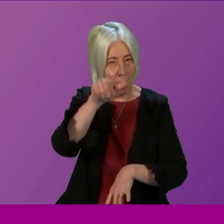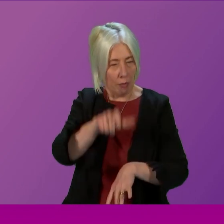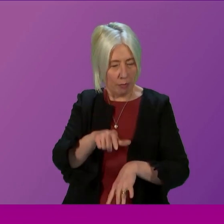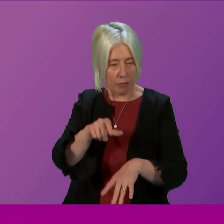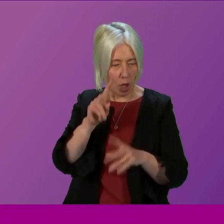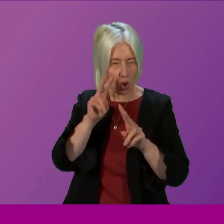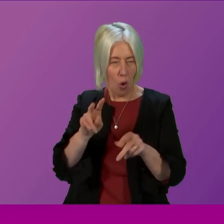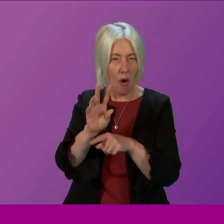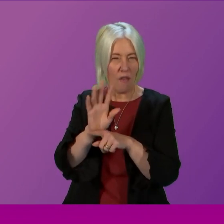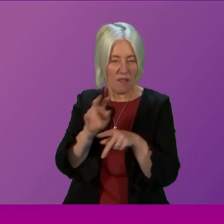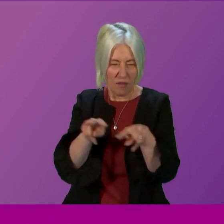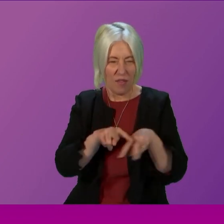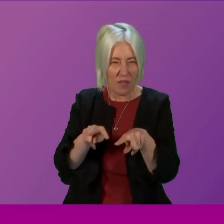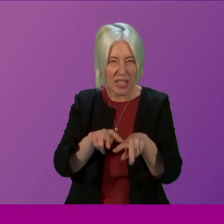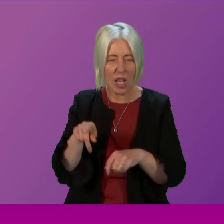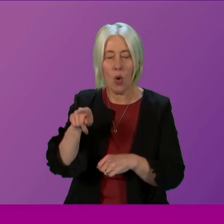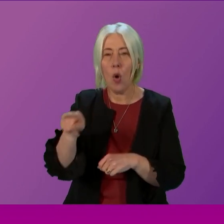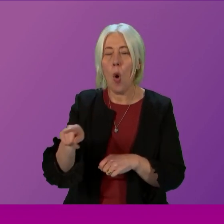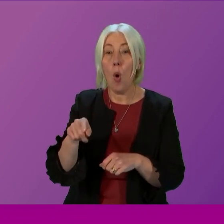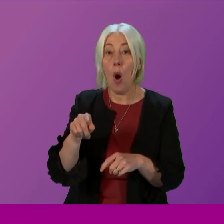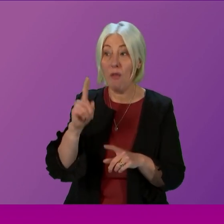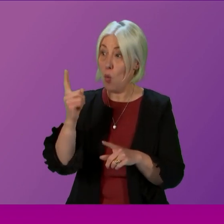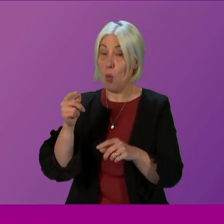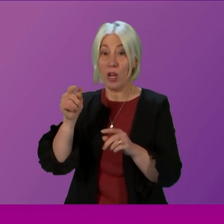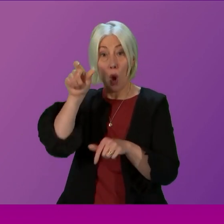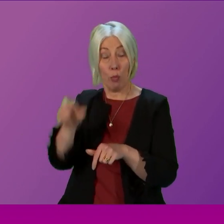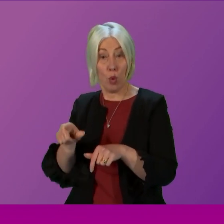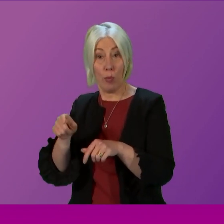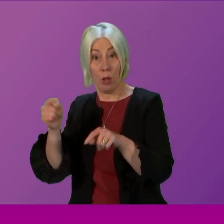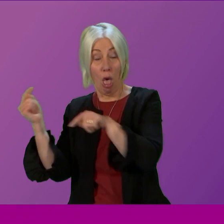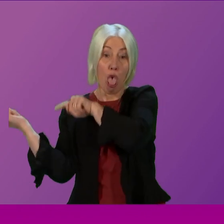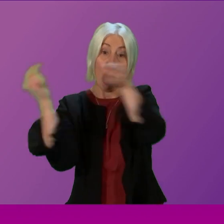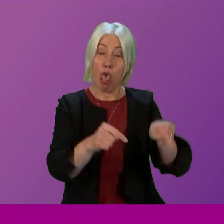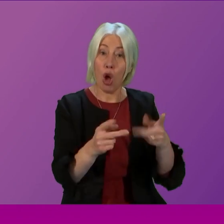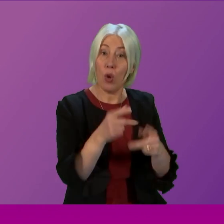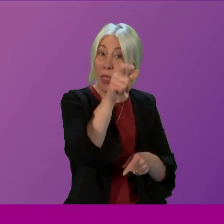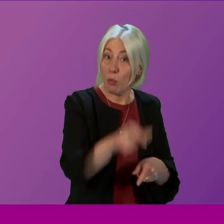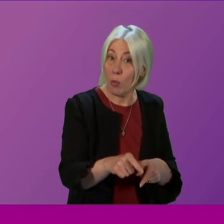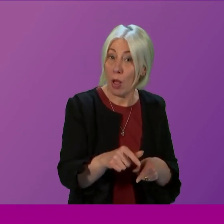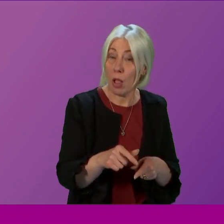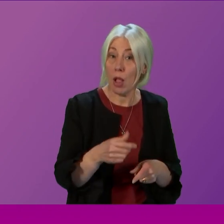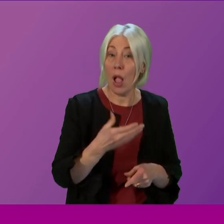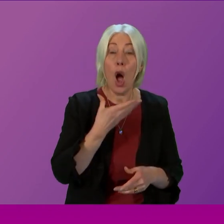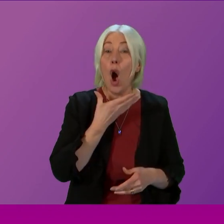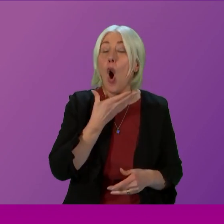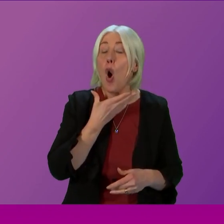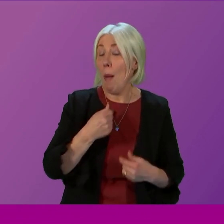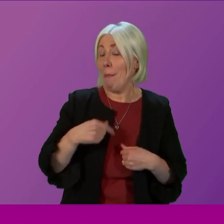another at Waid academy, which is in my constituency. To be frank, I wish that I had not done so. I cannot get it out of my head; it was an ugly scene.